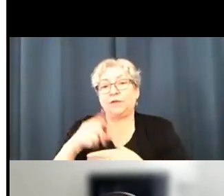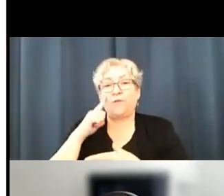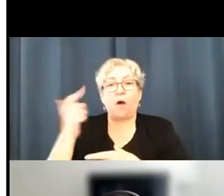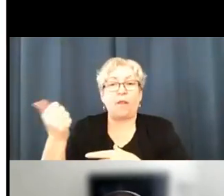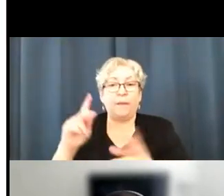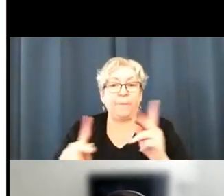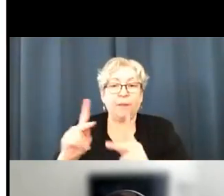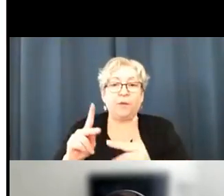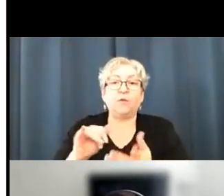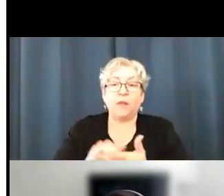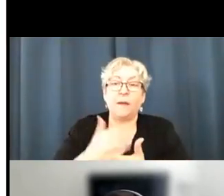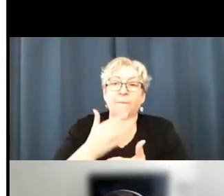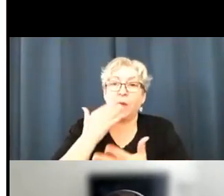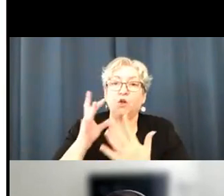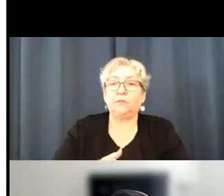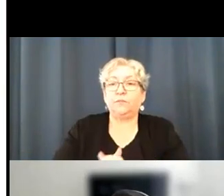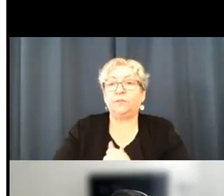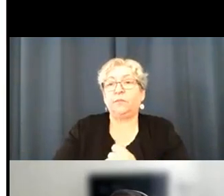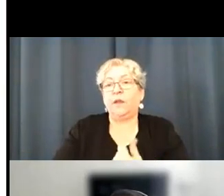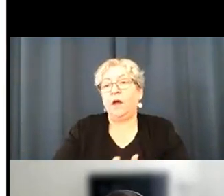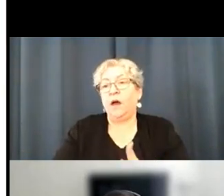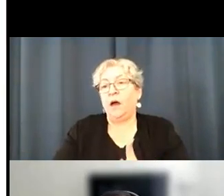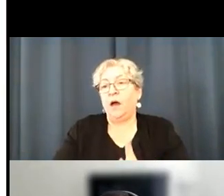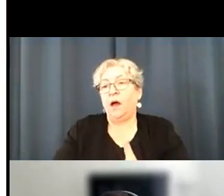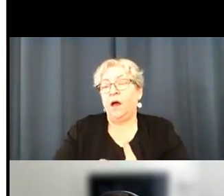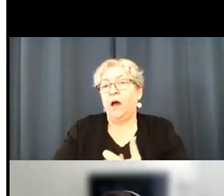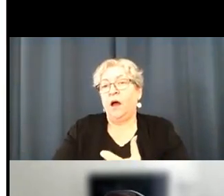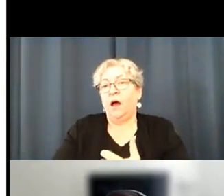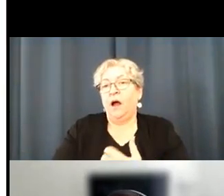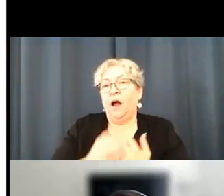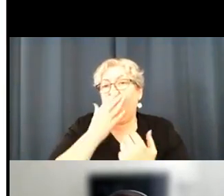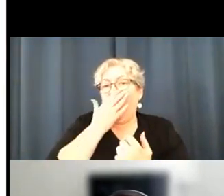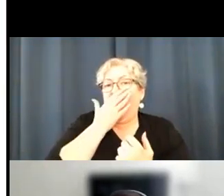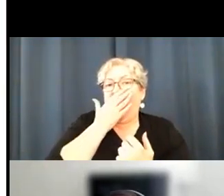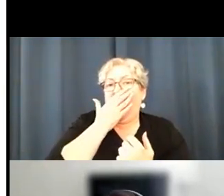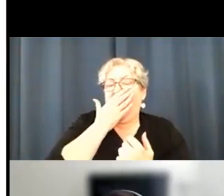therefore, it's a better choice. And this of course is assuming that you aren't building it yourself